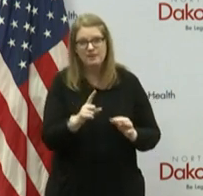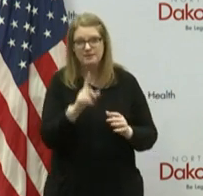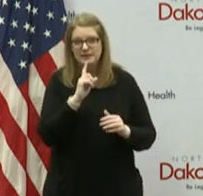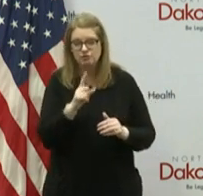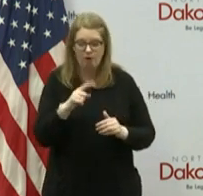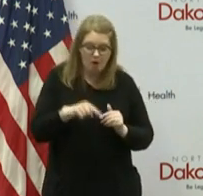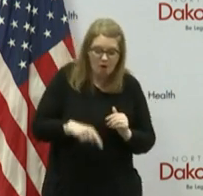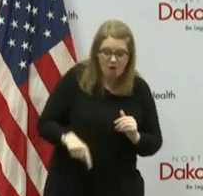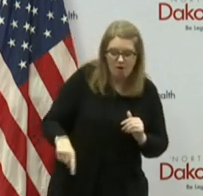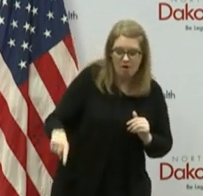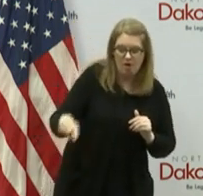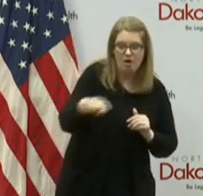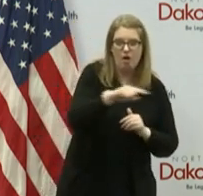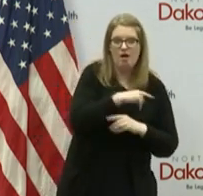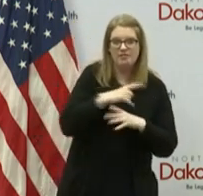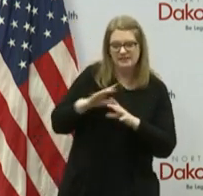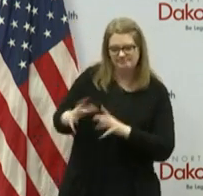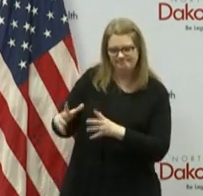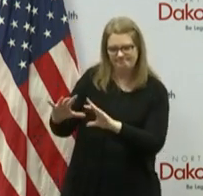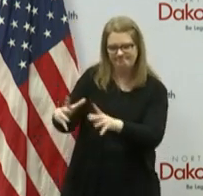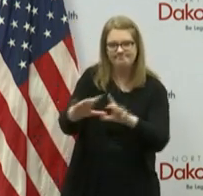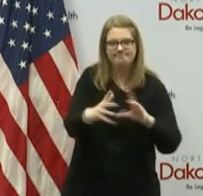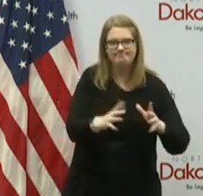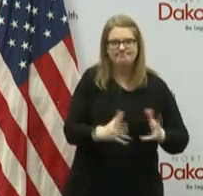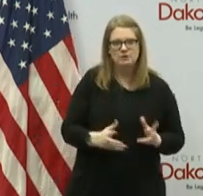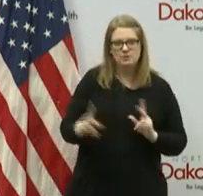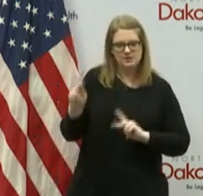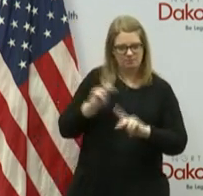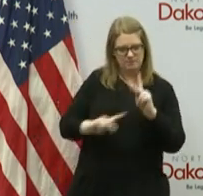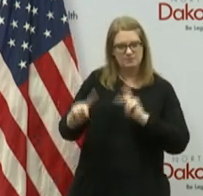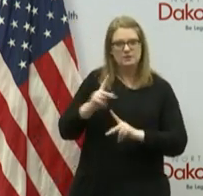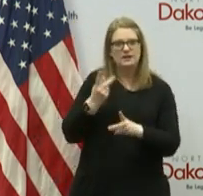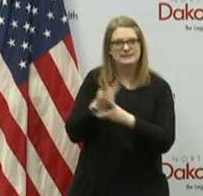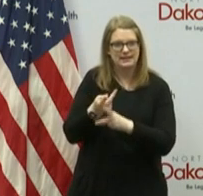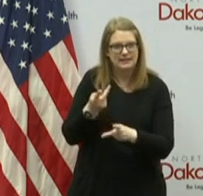ENHANCE DAY AFTER DAY WEEK AFTER WEEK AND WE WILL BE PUSHING PROGRESSIVELY TO MAKE DECISIONS AS QUICKLY AS POSSIBLE WITH EVERYBODY'S